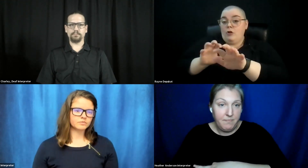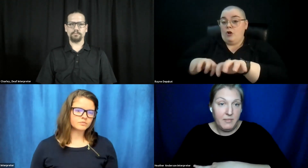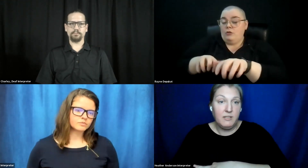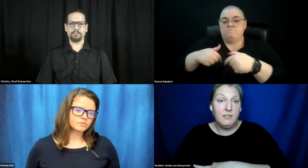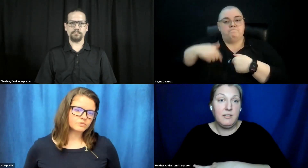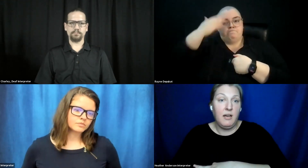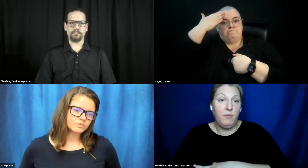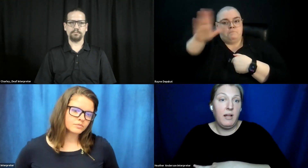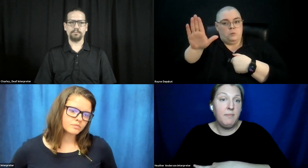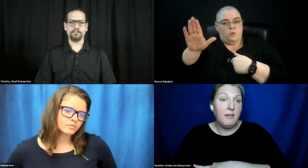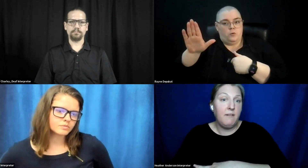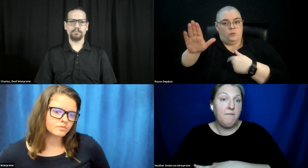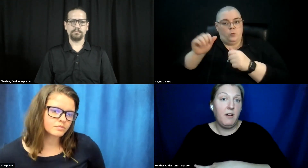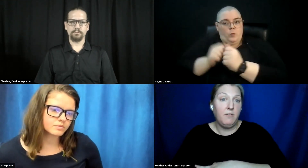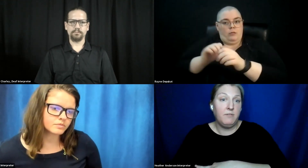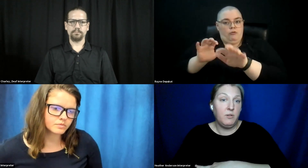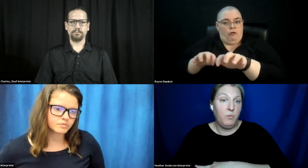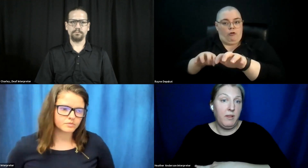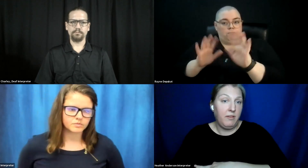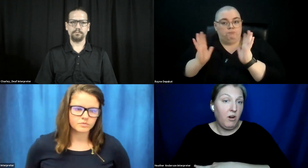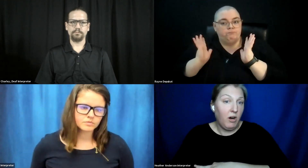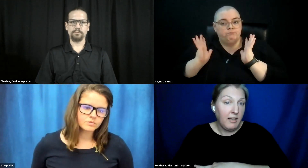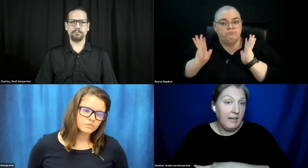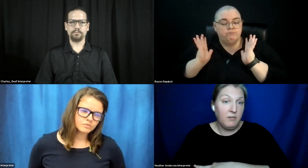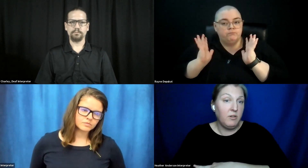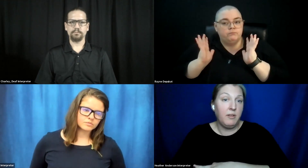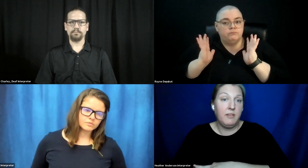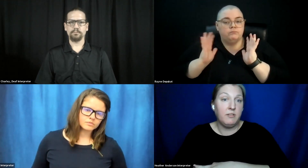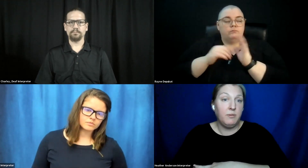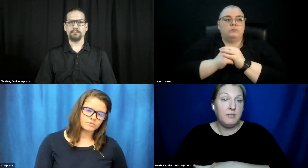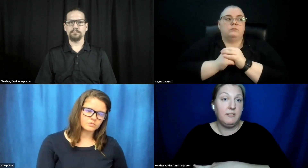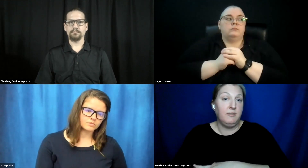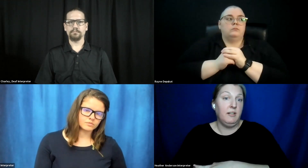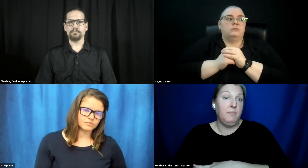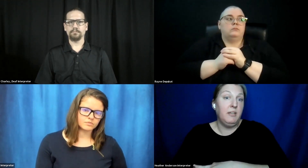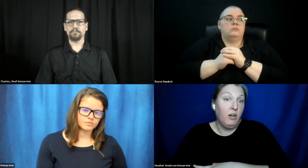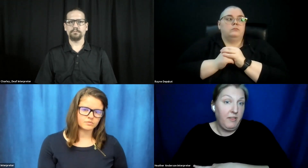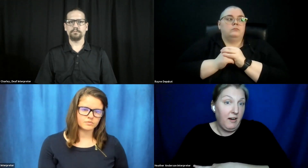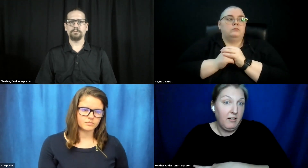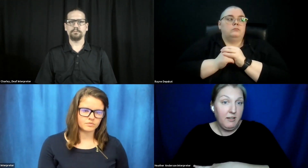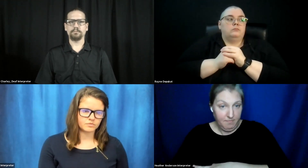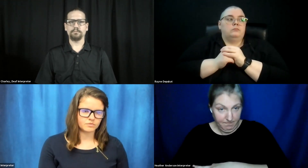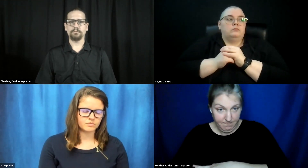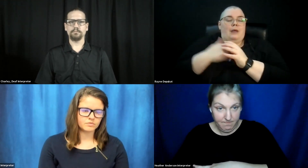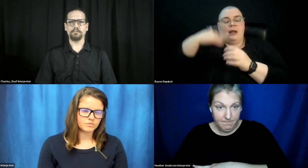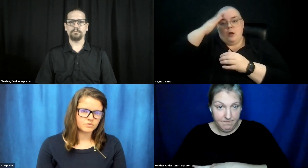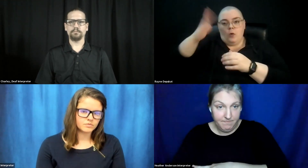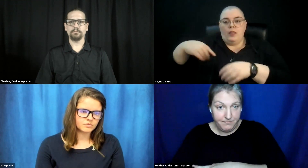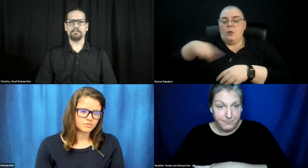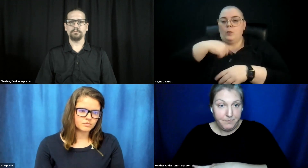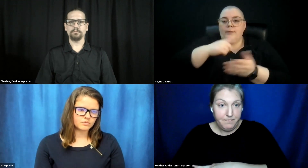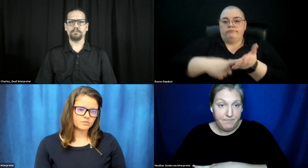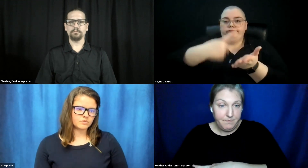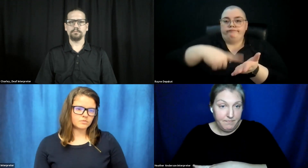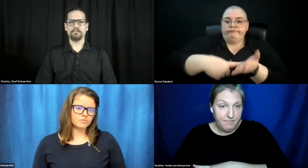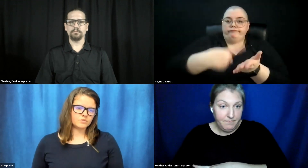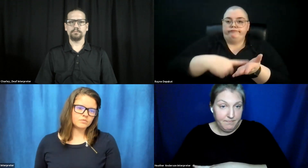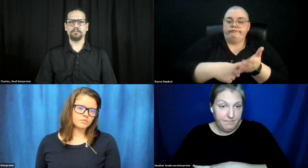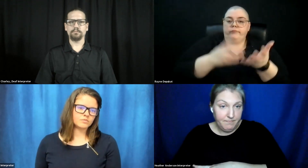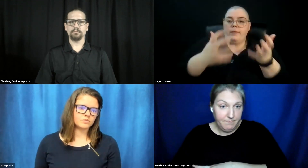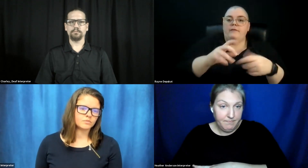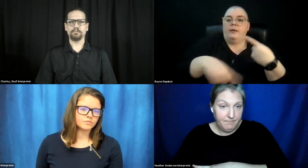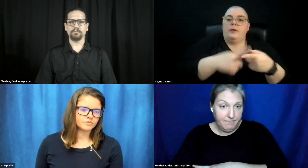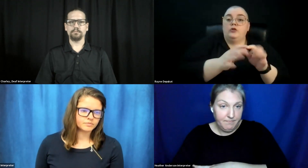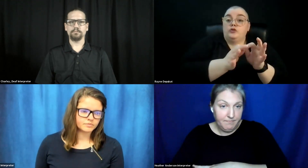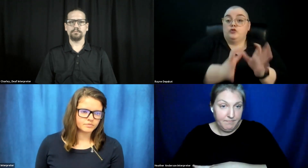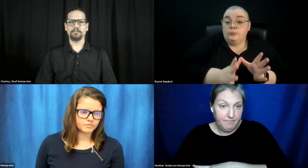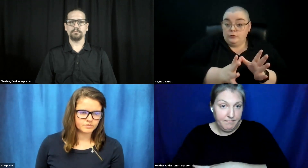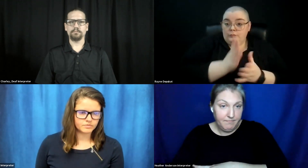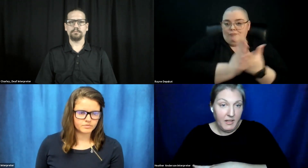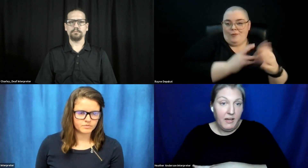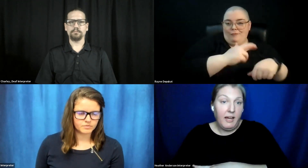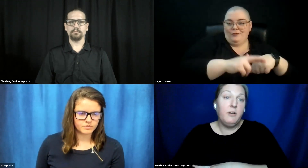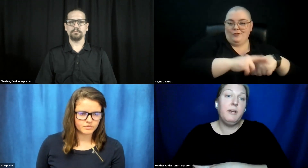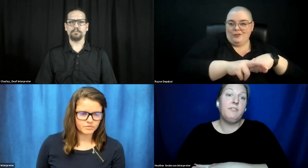Because when I'm involved with cart I don't know that there's always going to be cart there.